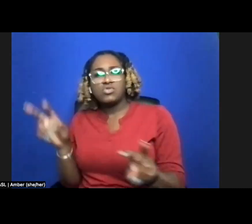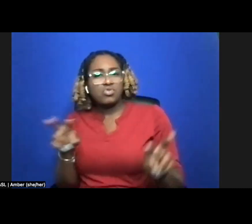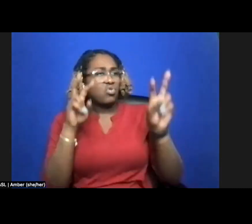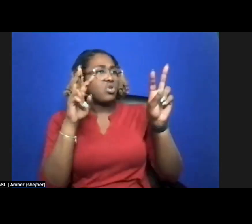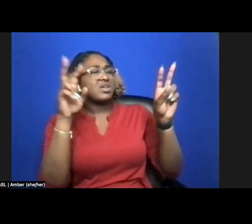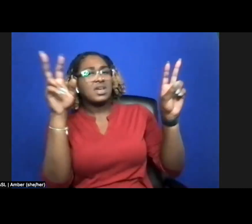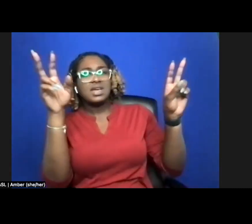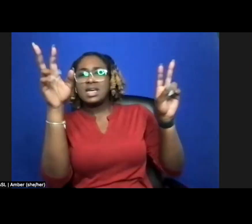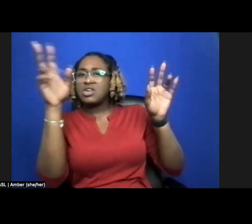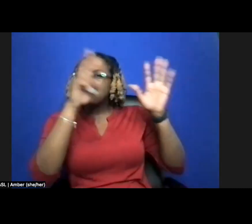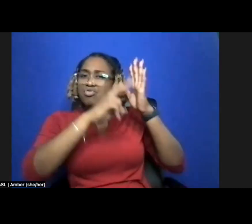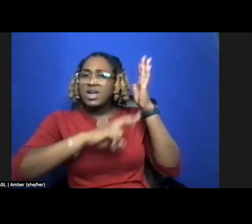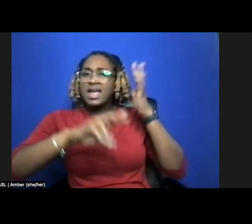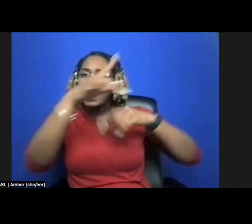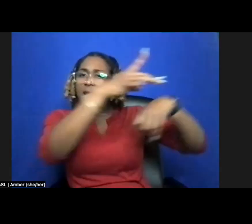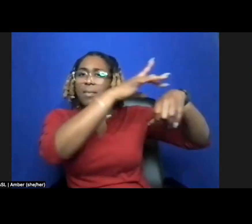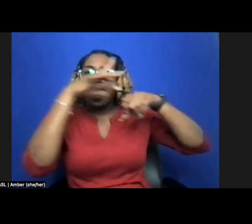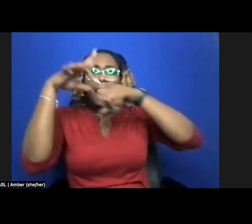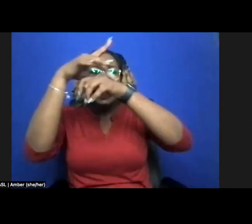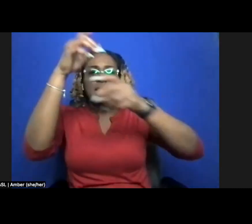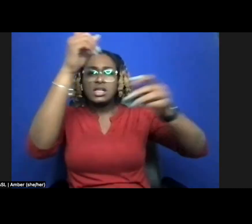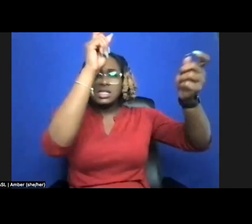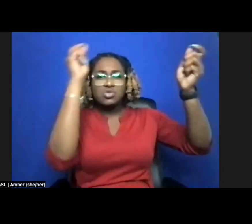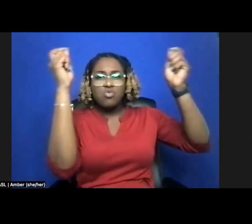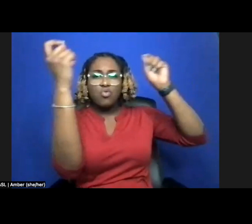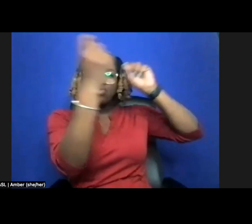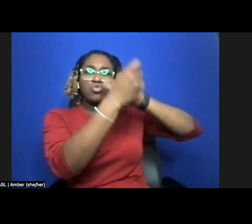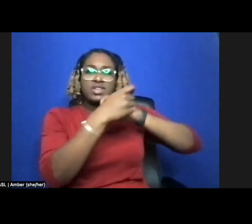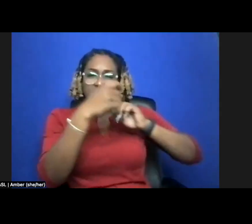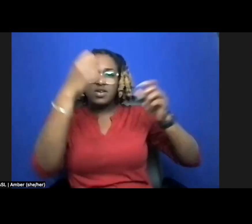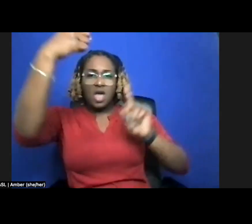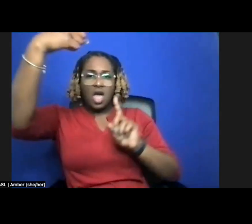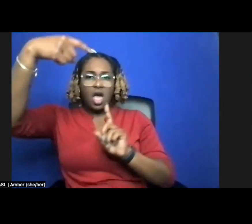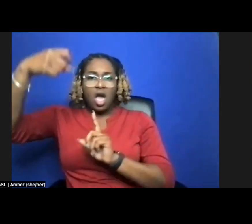revolutions as signal to turn to prepare for our own. consider: you